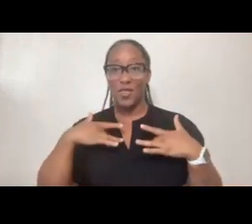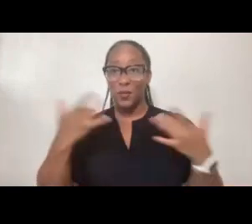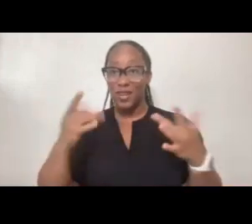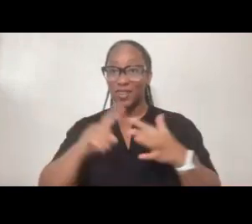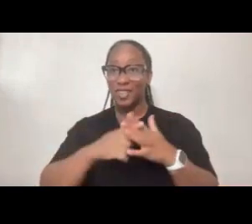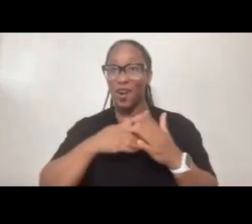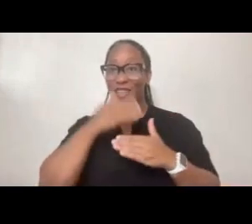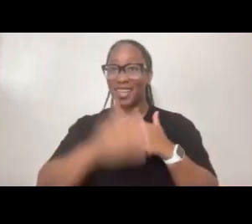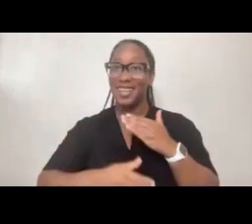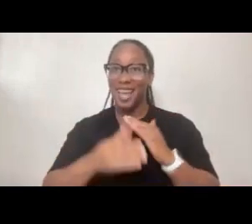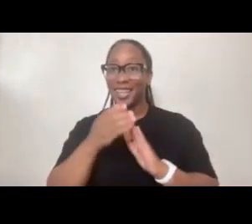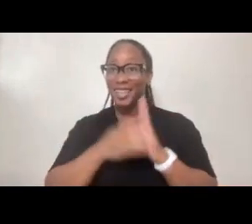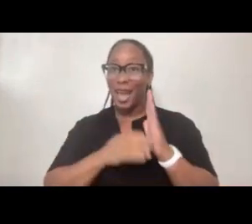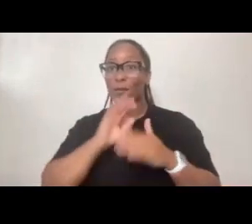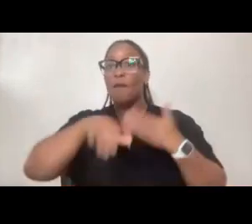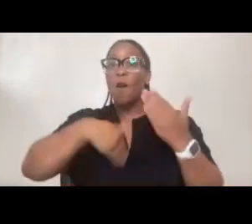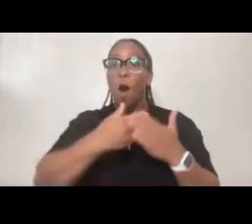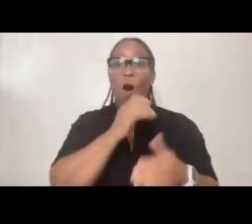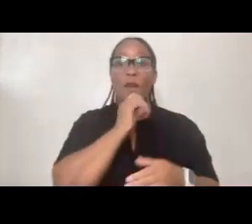chapter of all ages, all stages.